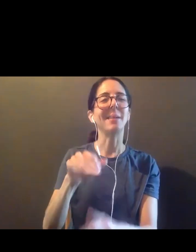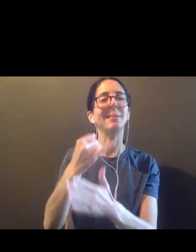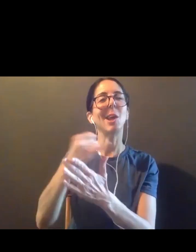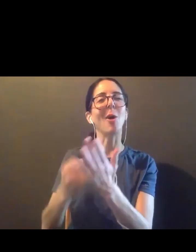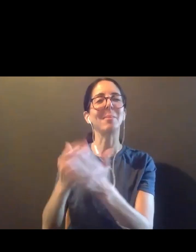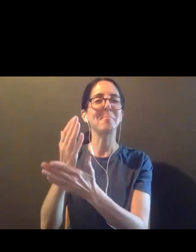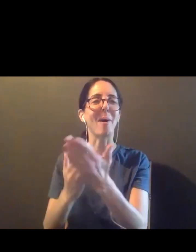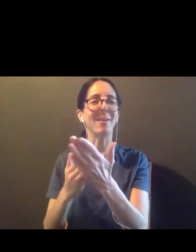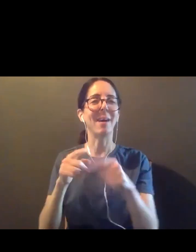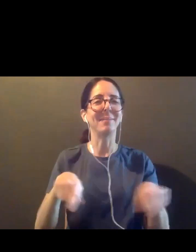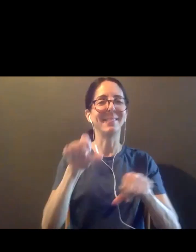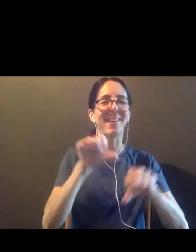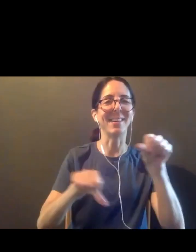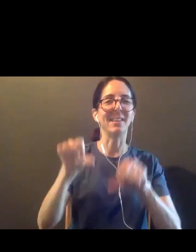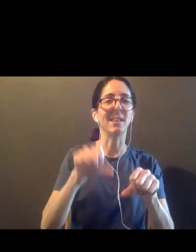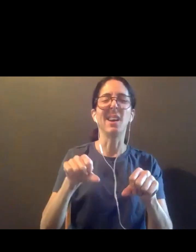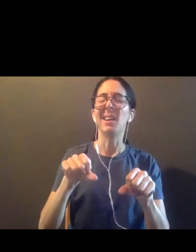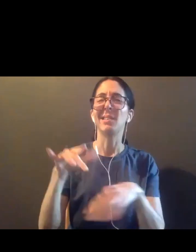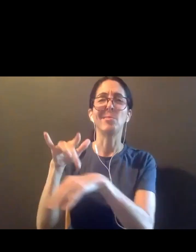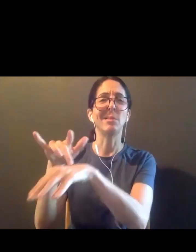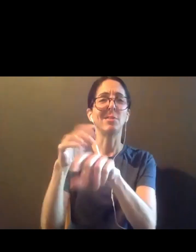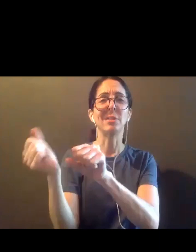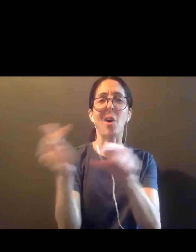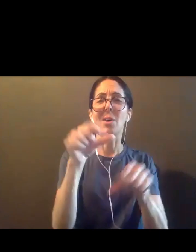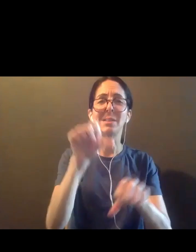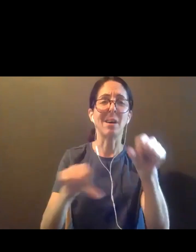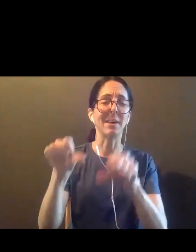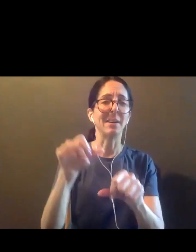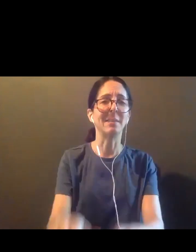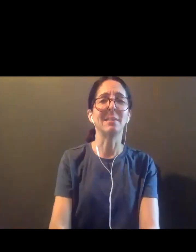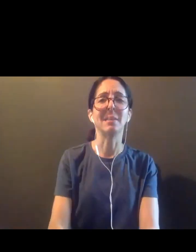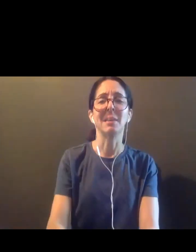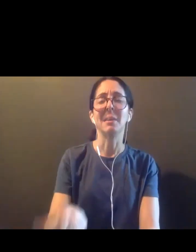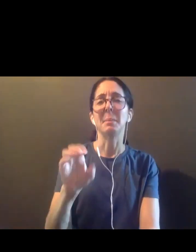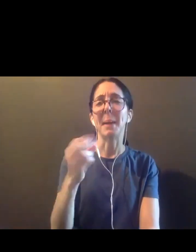And this is across all sciences. I'm talking about bench level science, as well as qualitative inquiry.